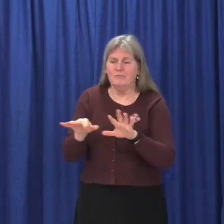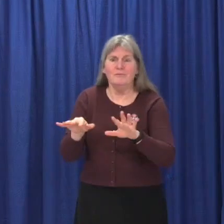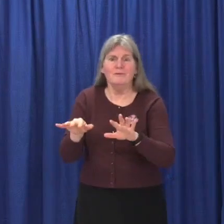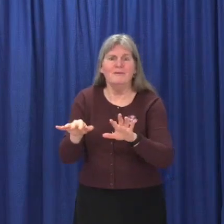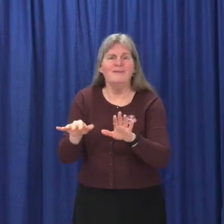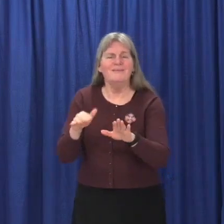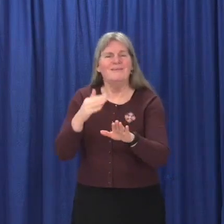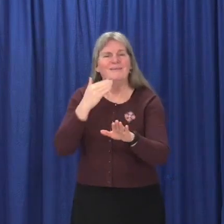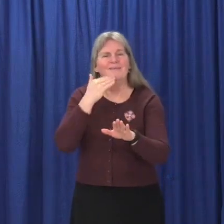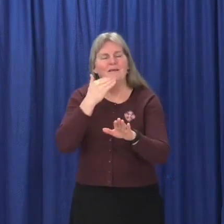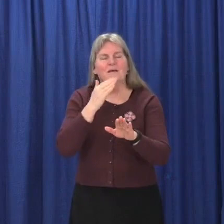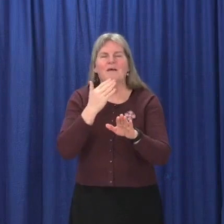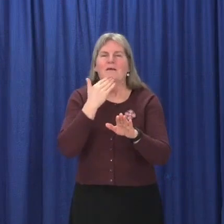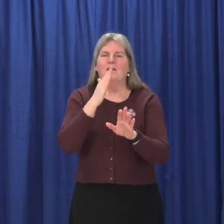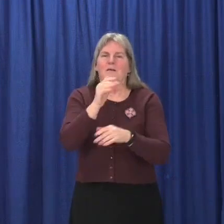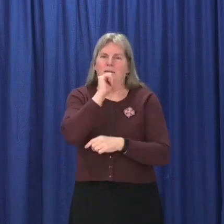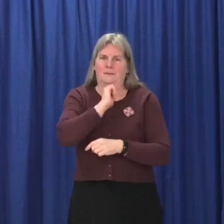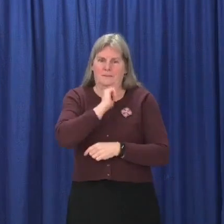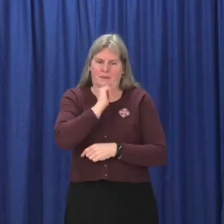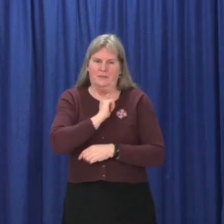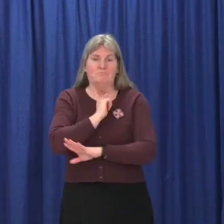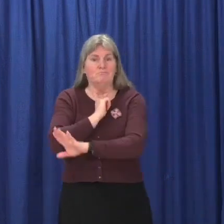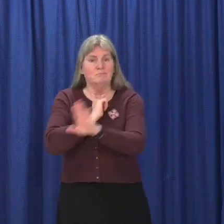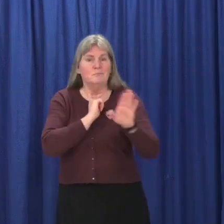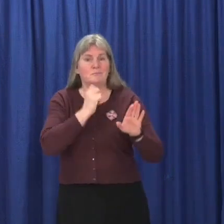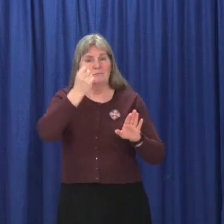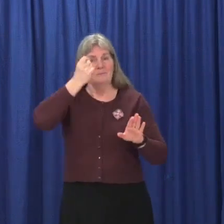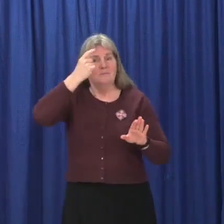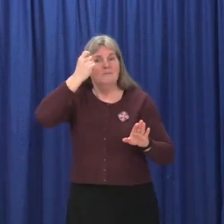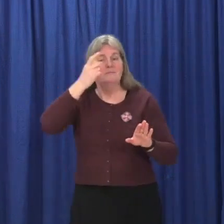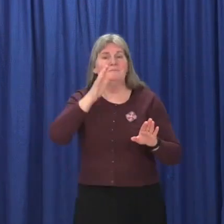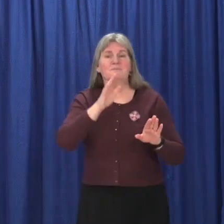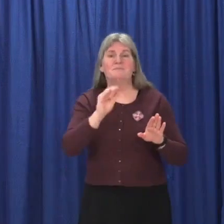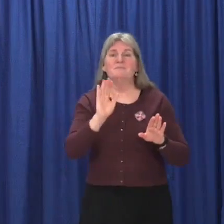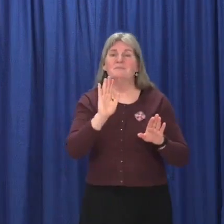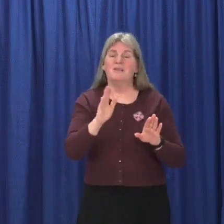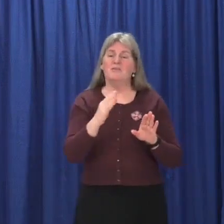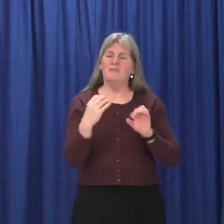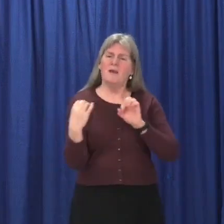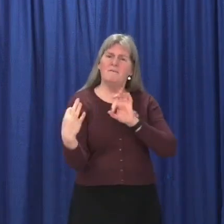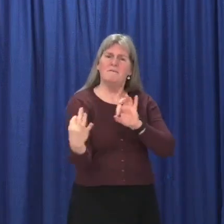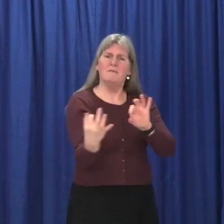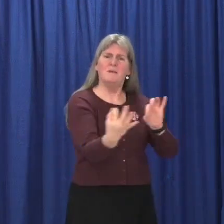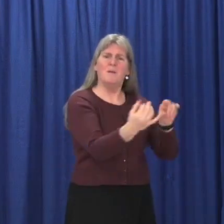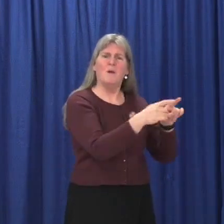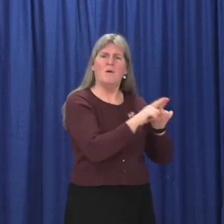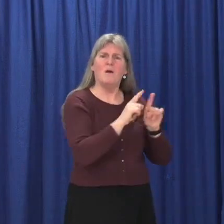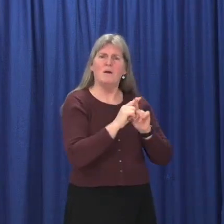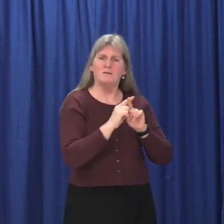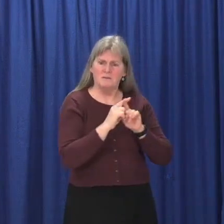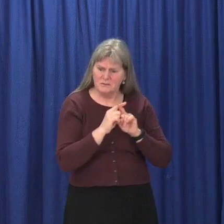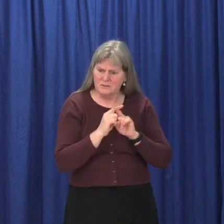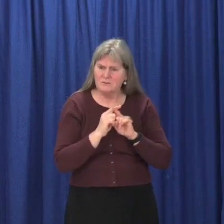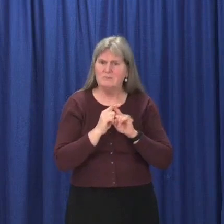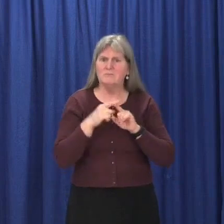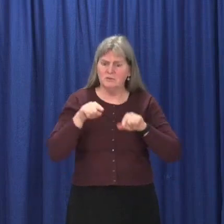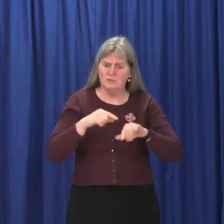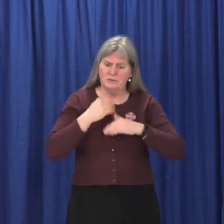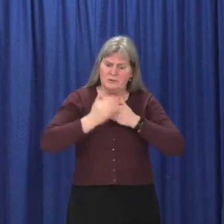for your patience, your understanding and your feedback, as we continue to take actions to protect public health